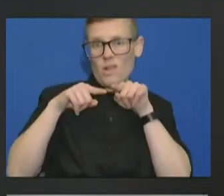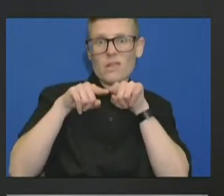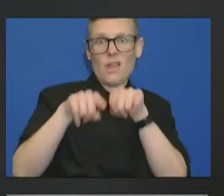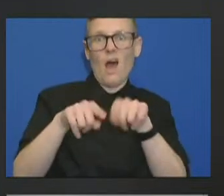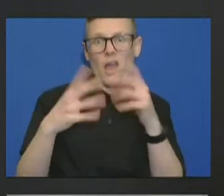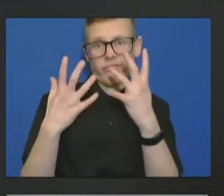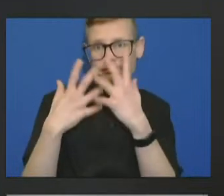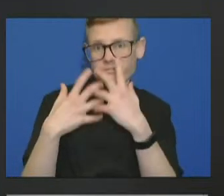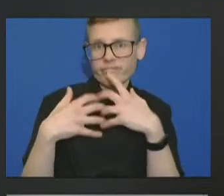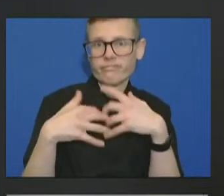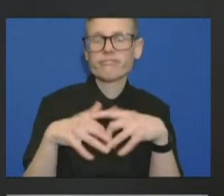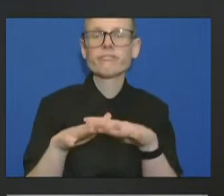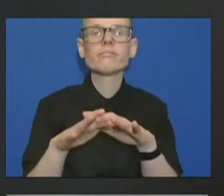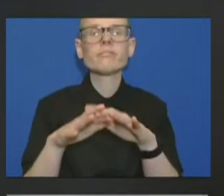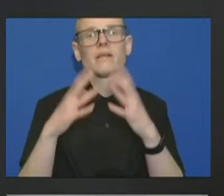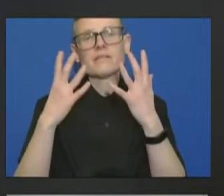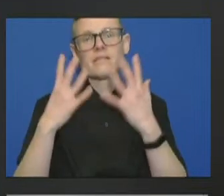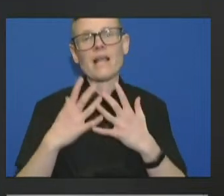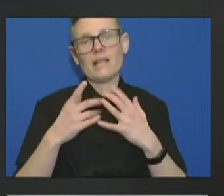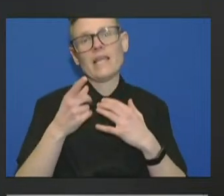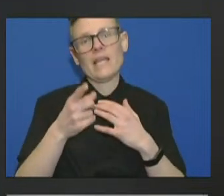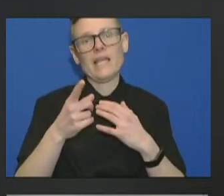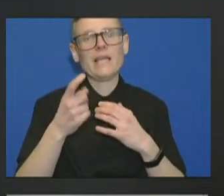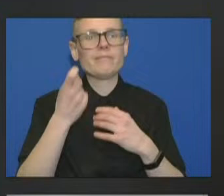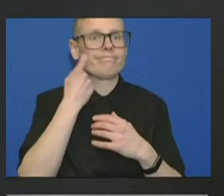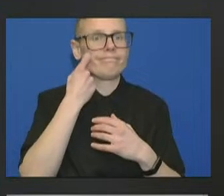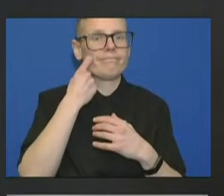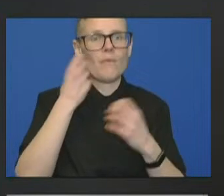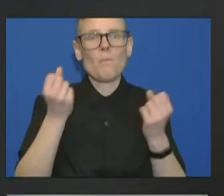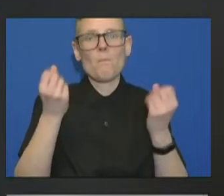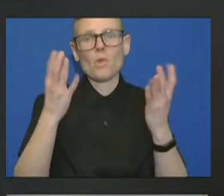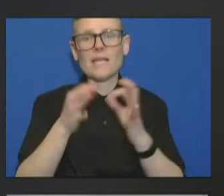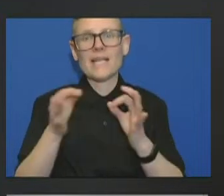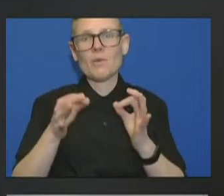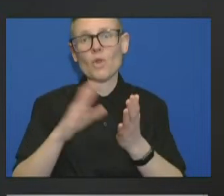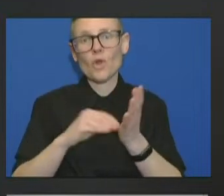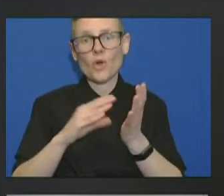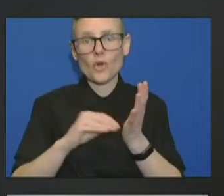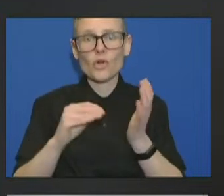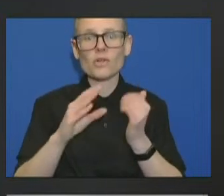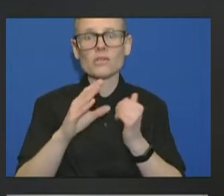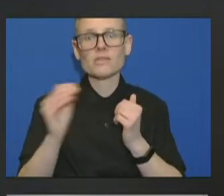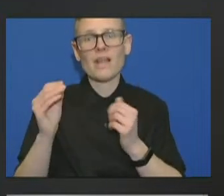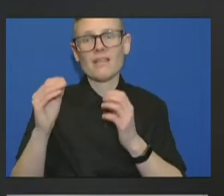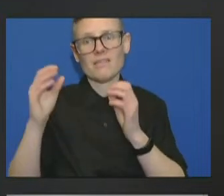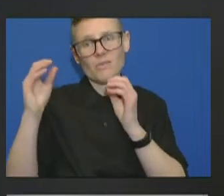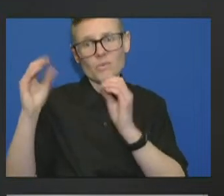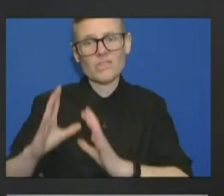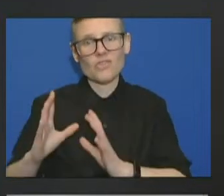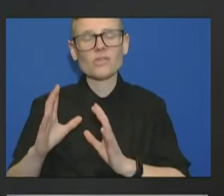a lot of our budget is about aligning things to actuals.